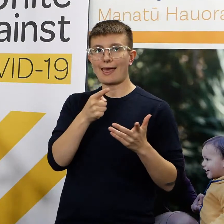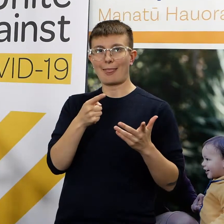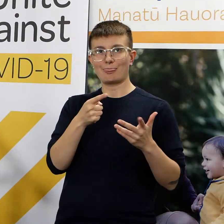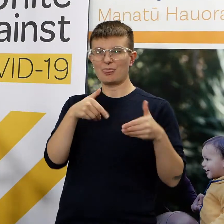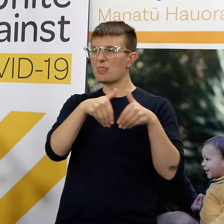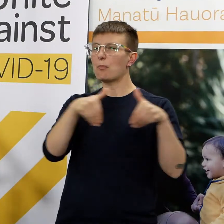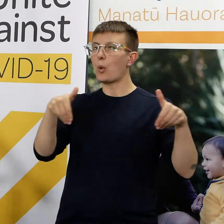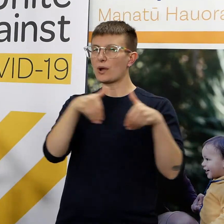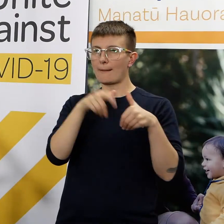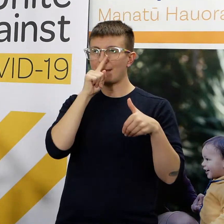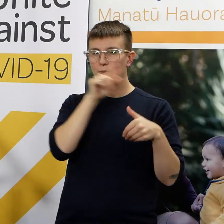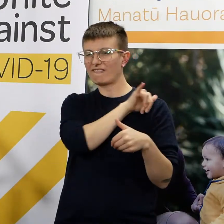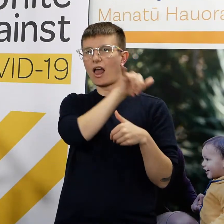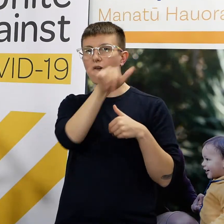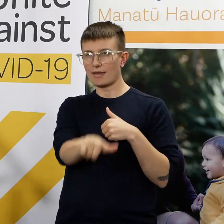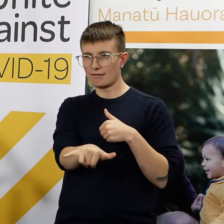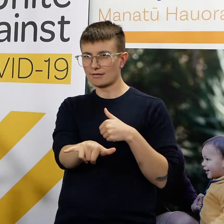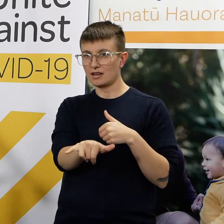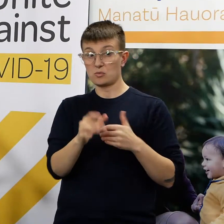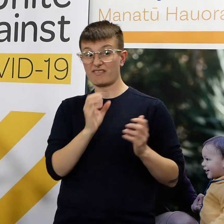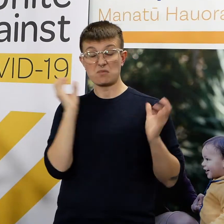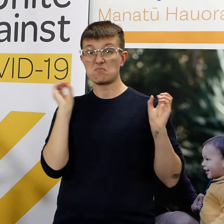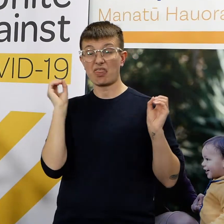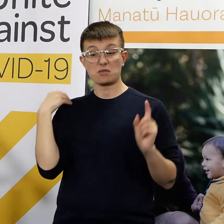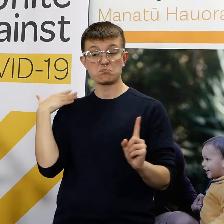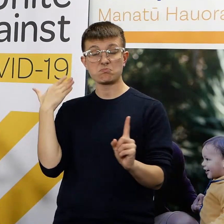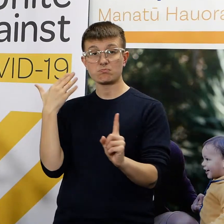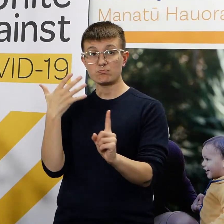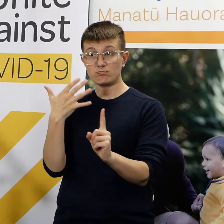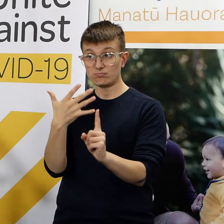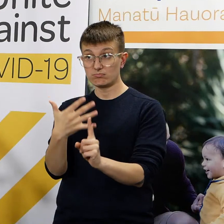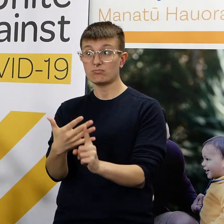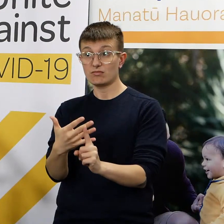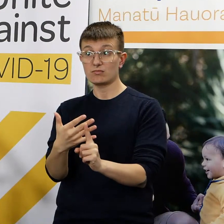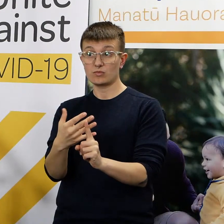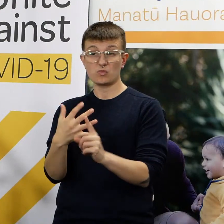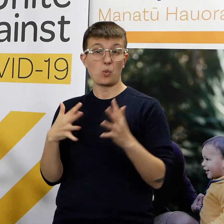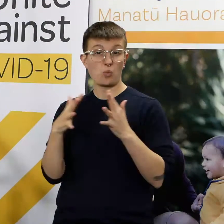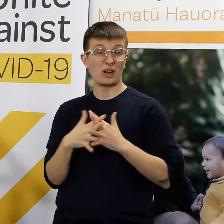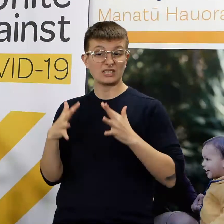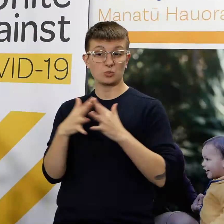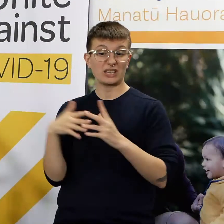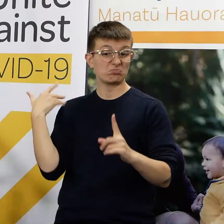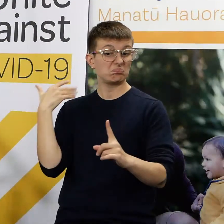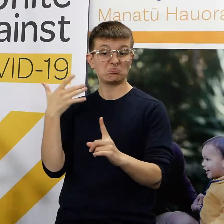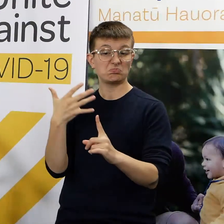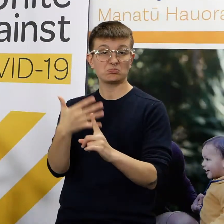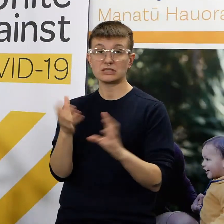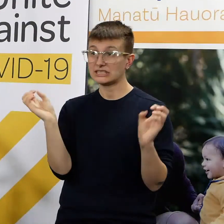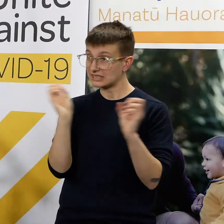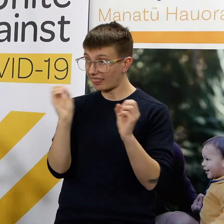or identified any at the border for some weeks. Which-- and it's not surprising we have got cases especially